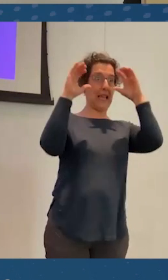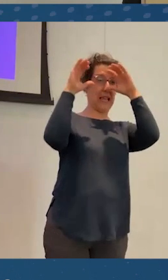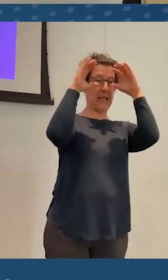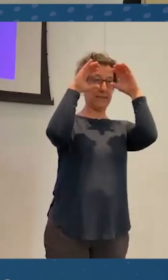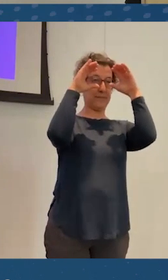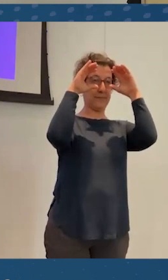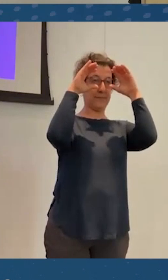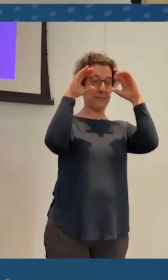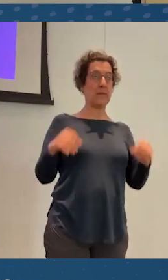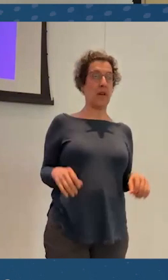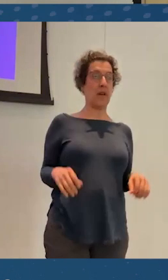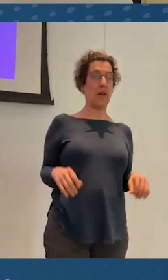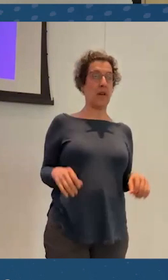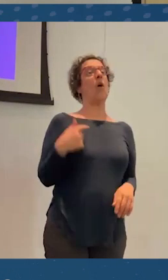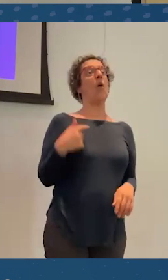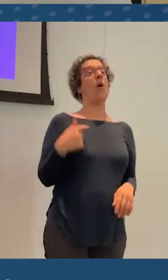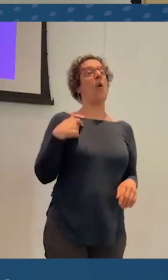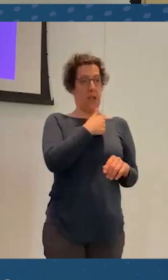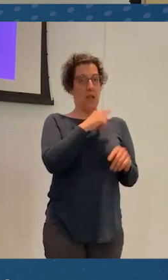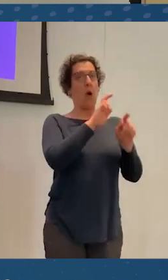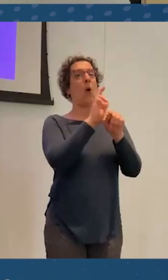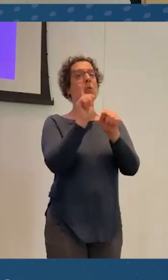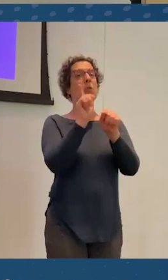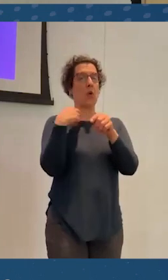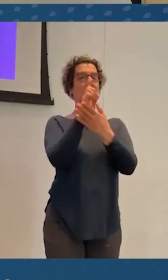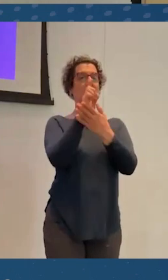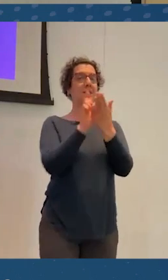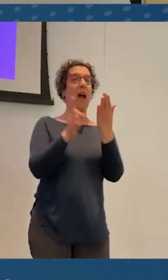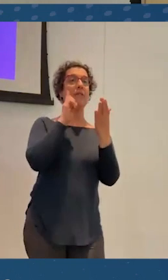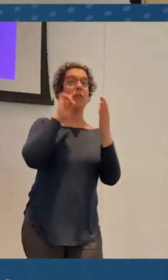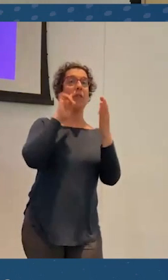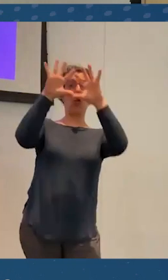But we do also design for world Space,